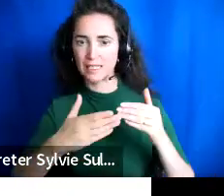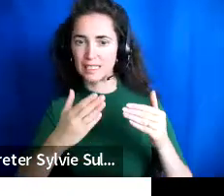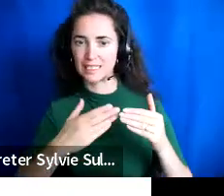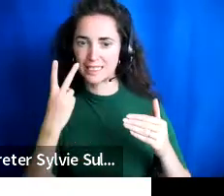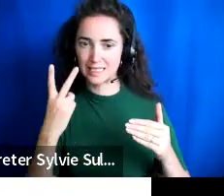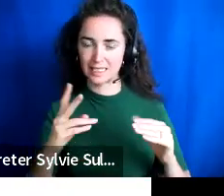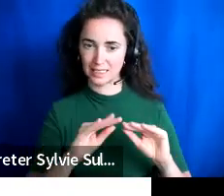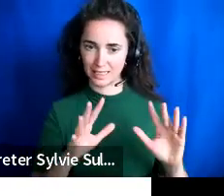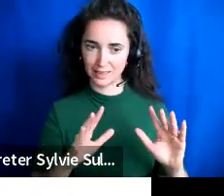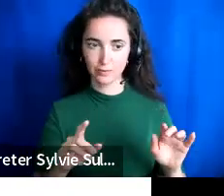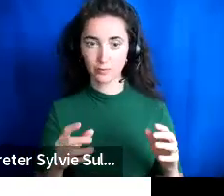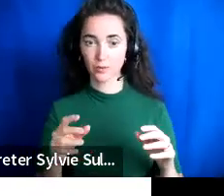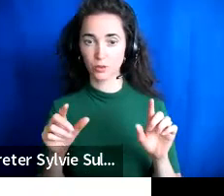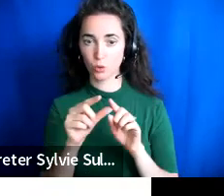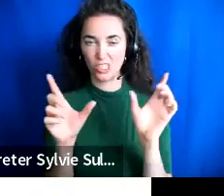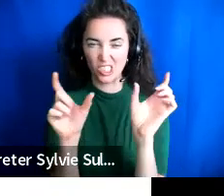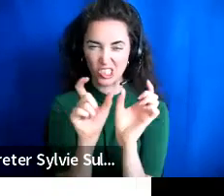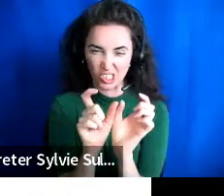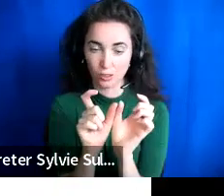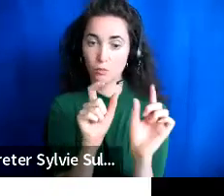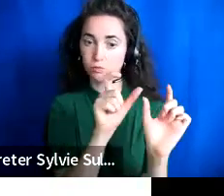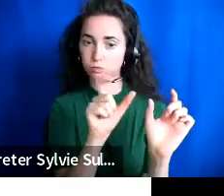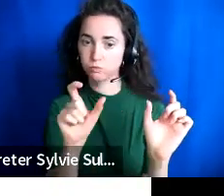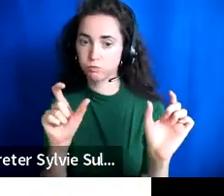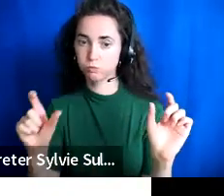spaces within sentences not overcrowded the slides.